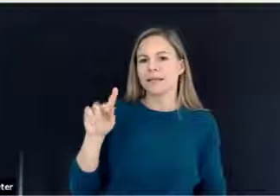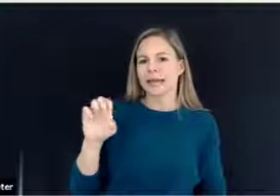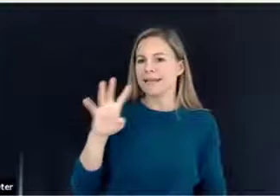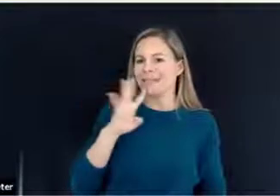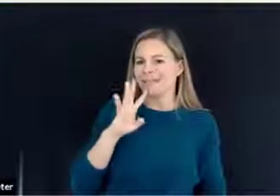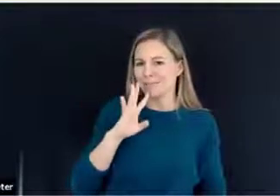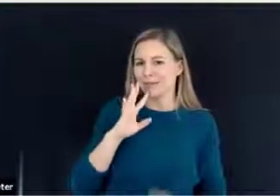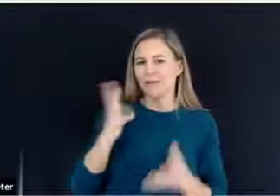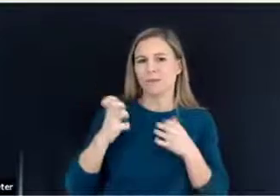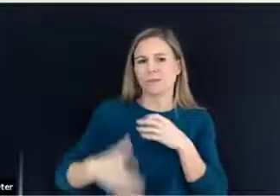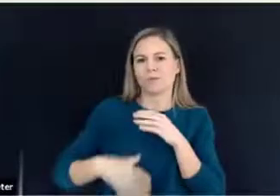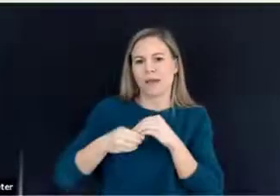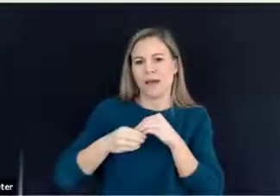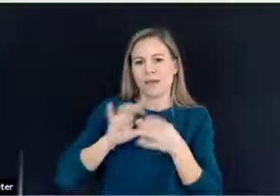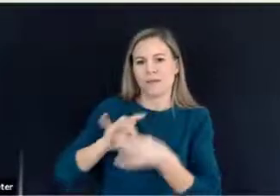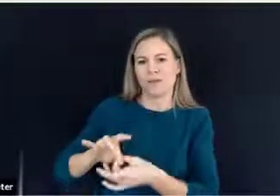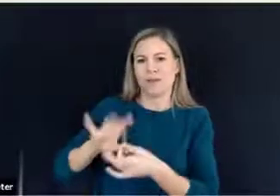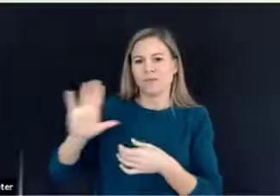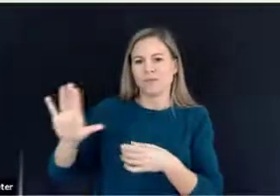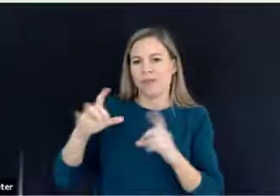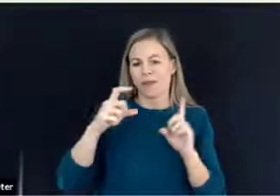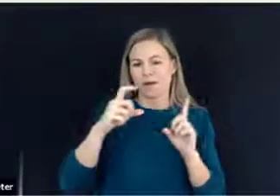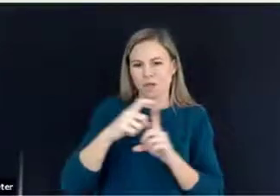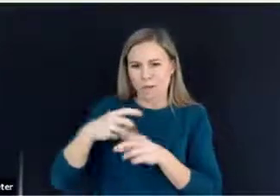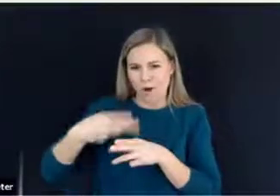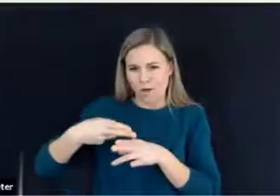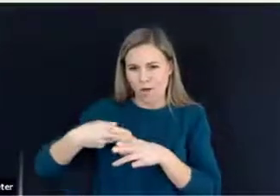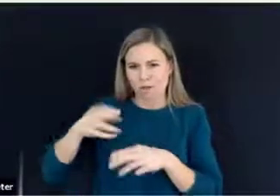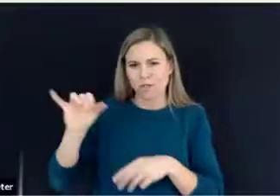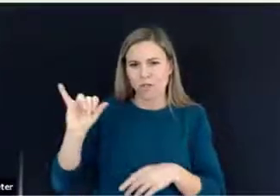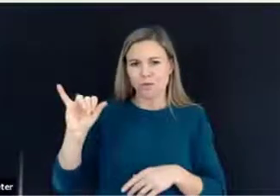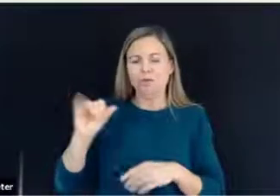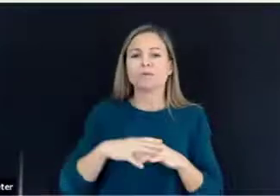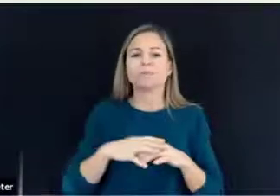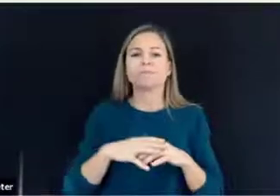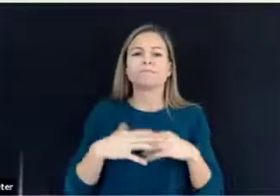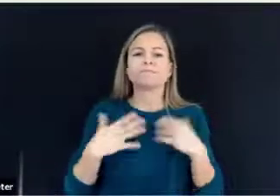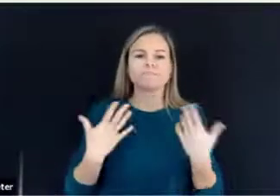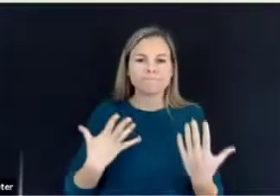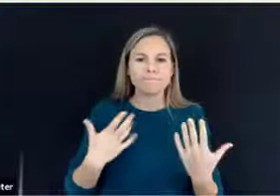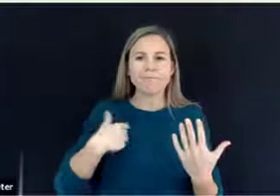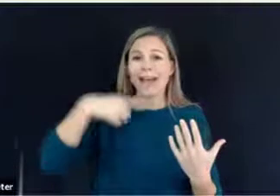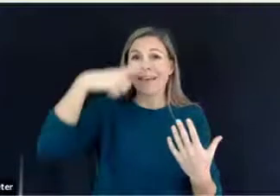is that I think that's part of, it's a barrier,